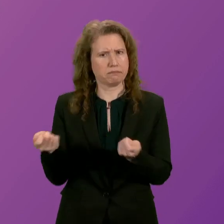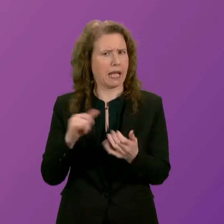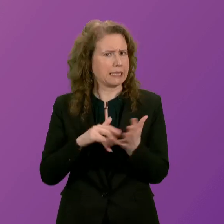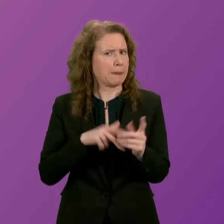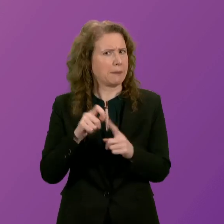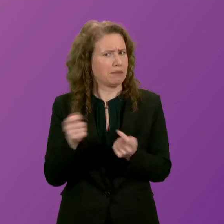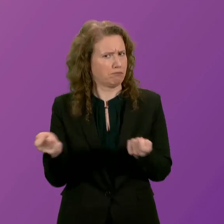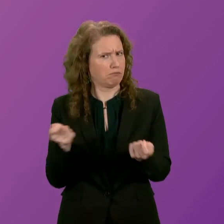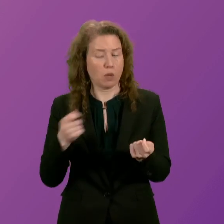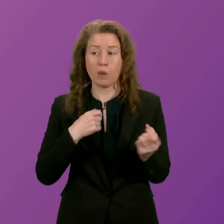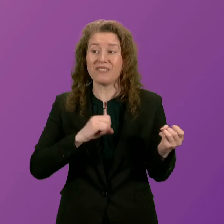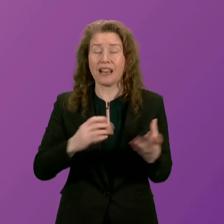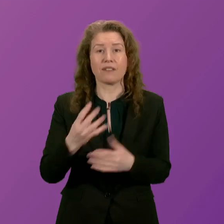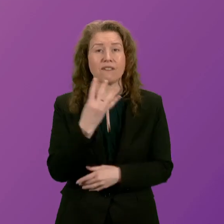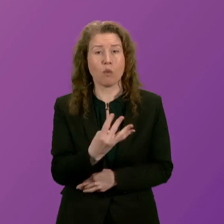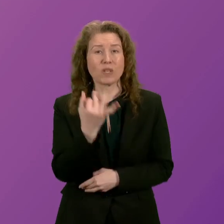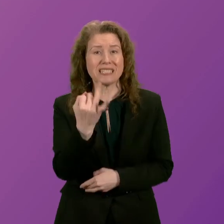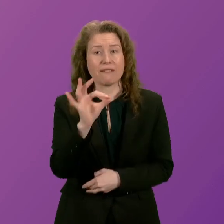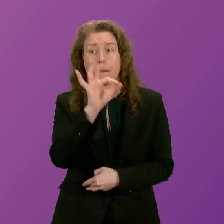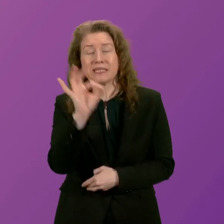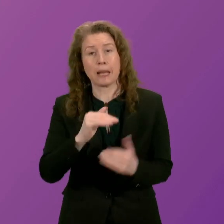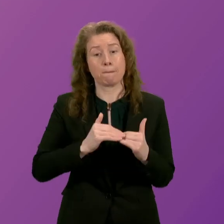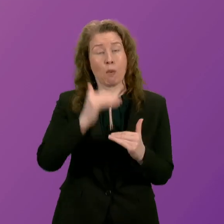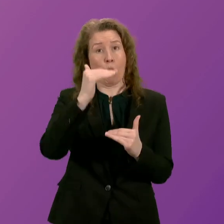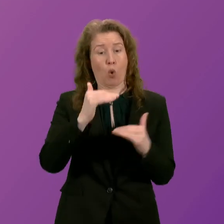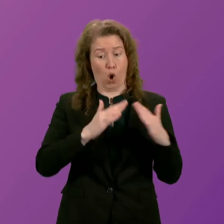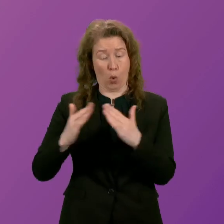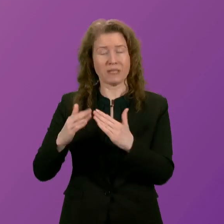we have delivered 47 per cent more affordable homes per head of population